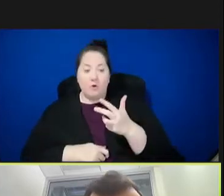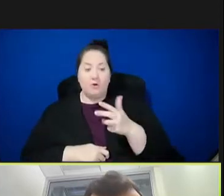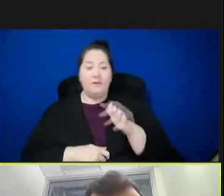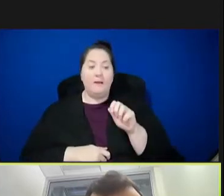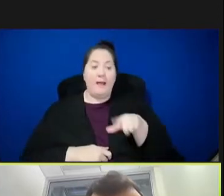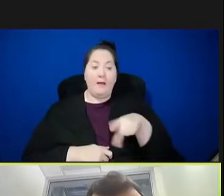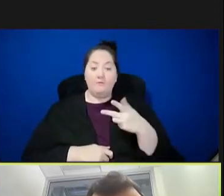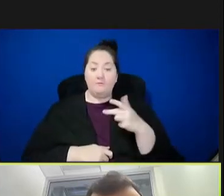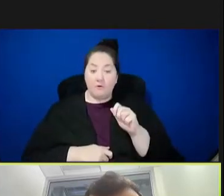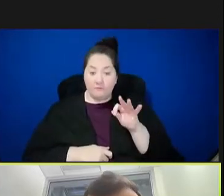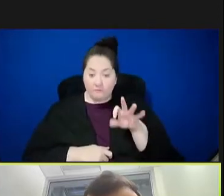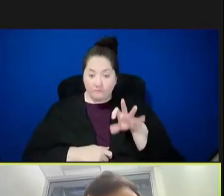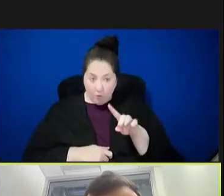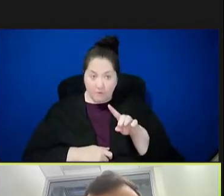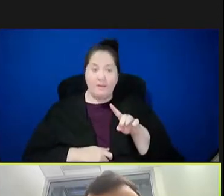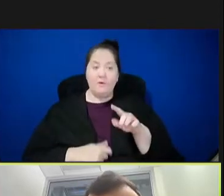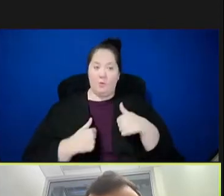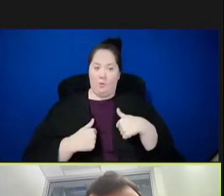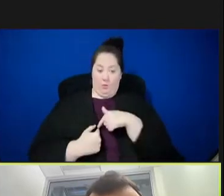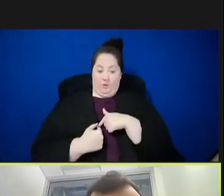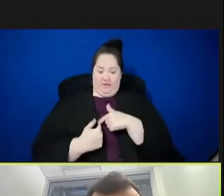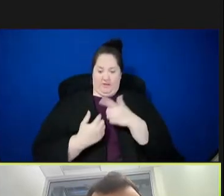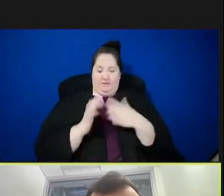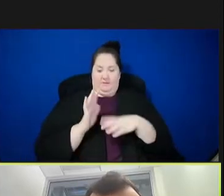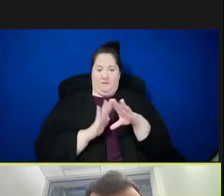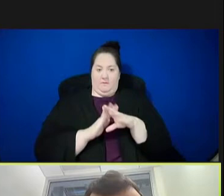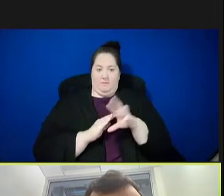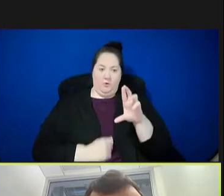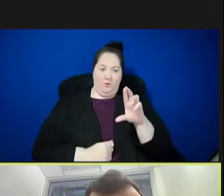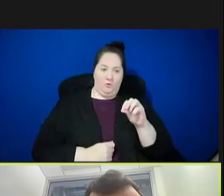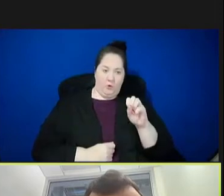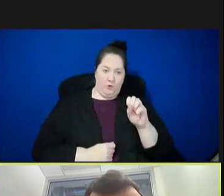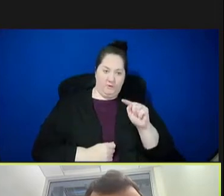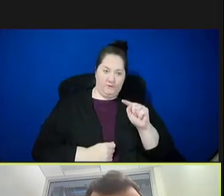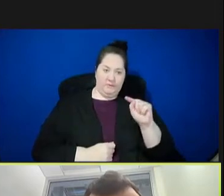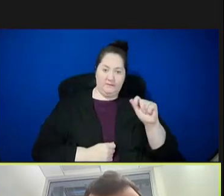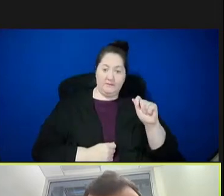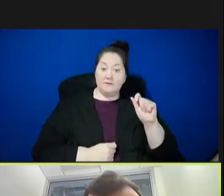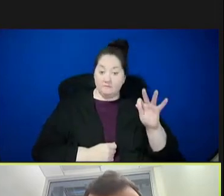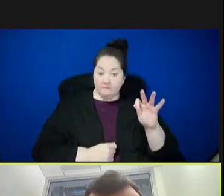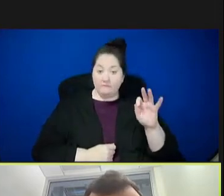was developed here is RosettaFold to actually predict from sequence highly accurate or have